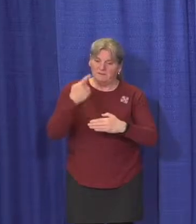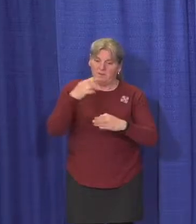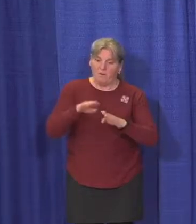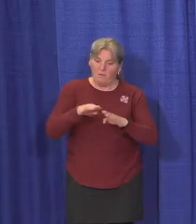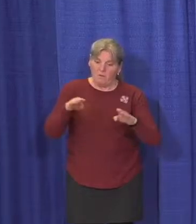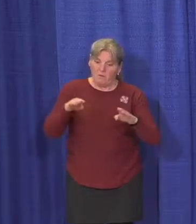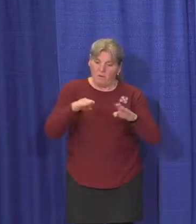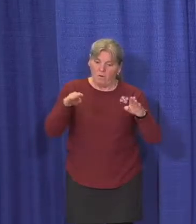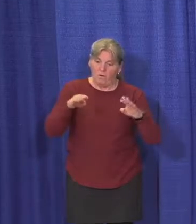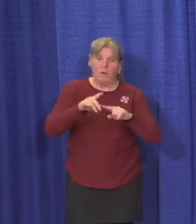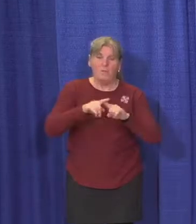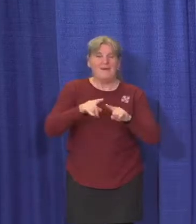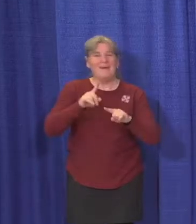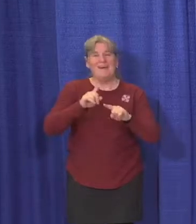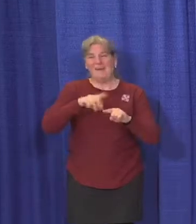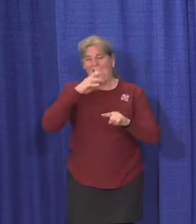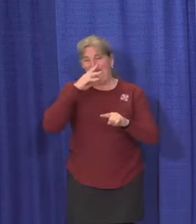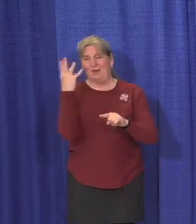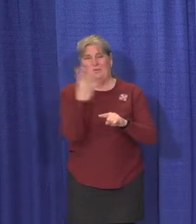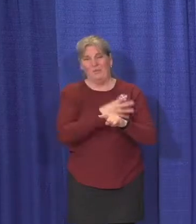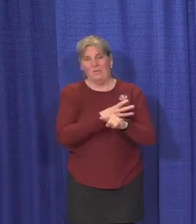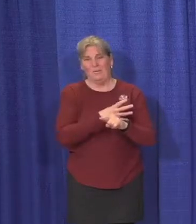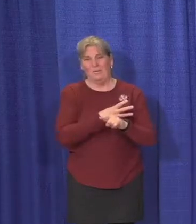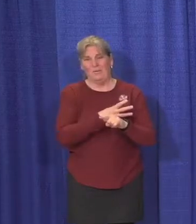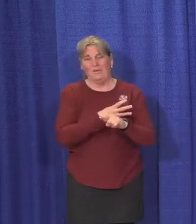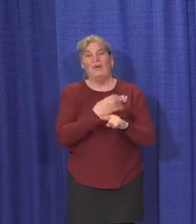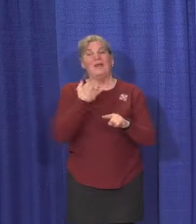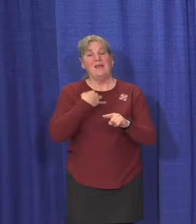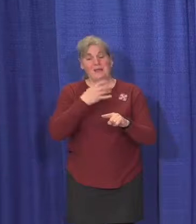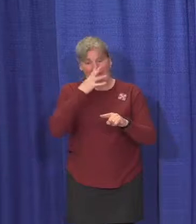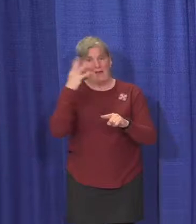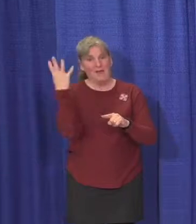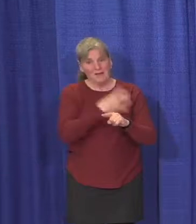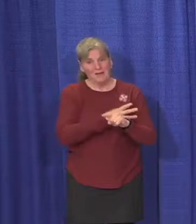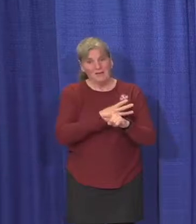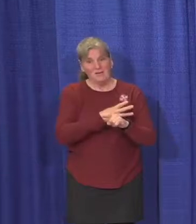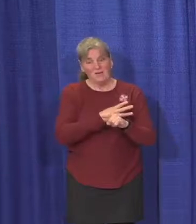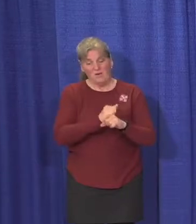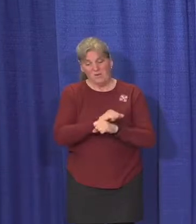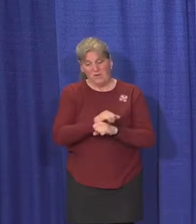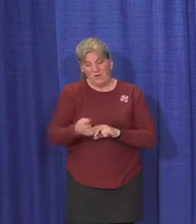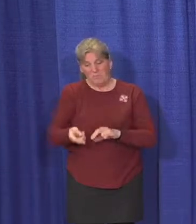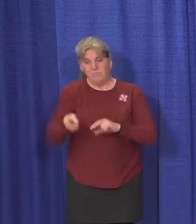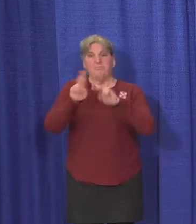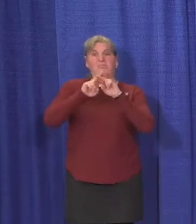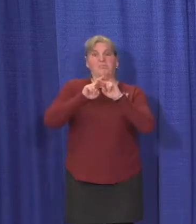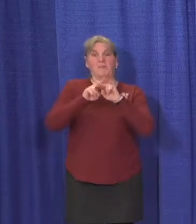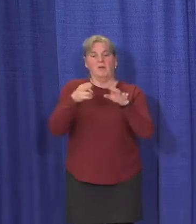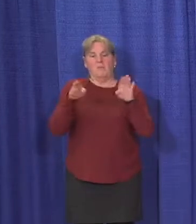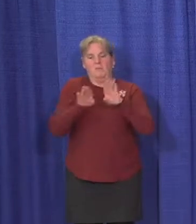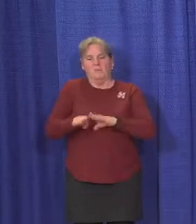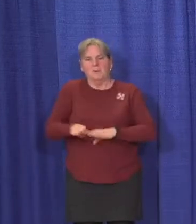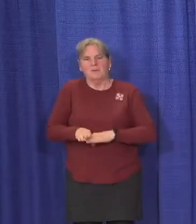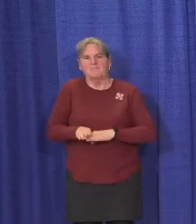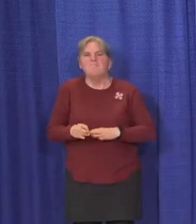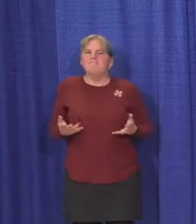forward but at the same time, we may face resurgence and need to